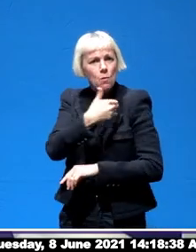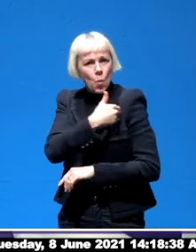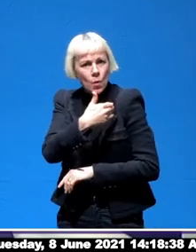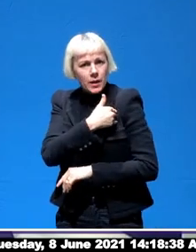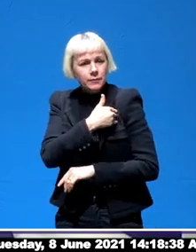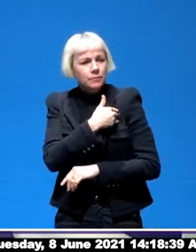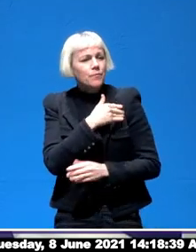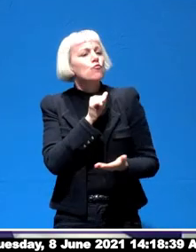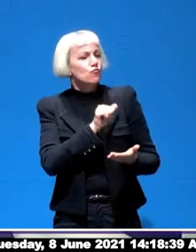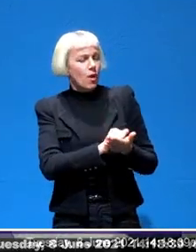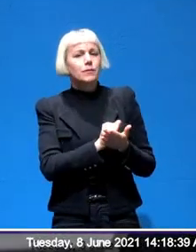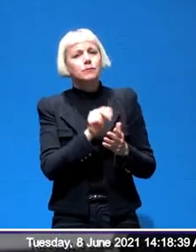That would be ABQ.